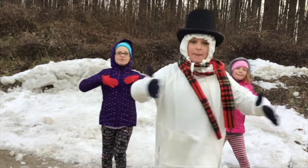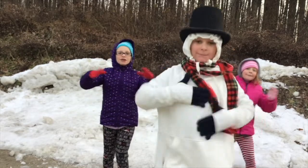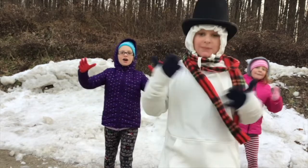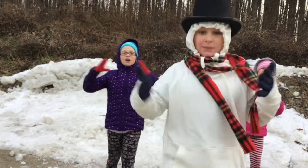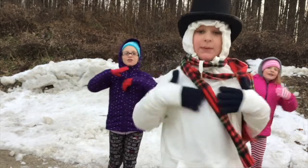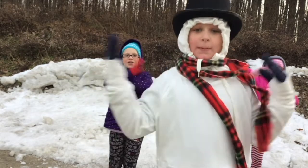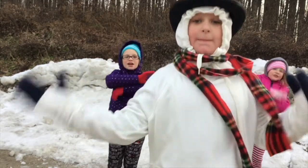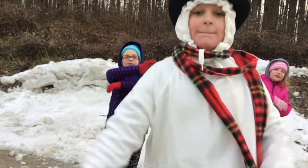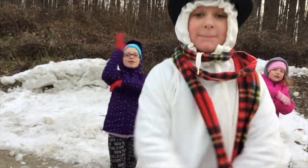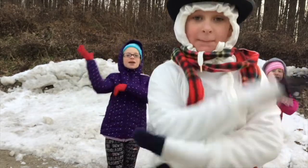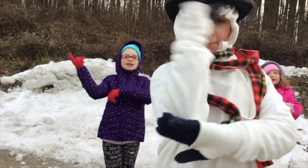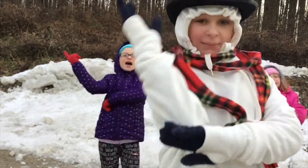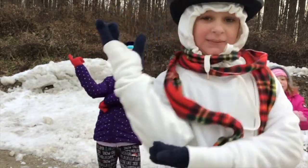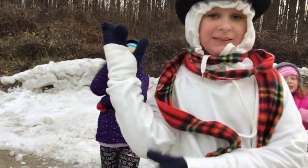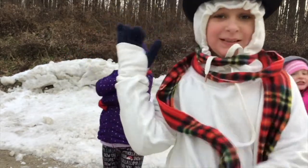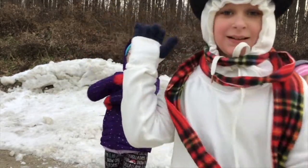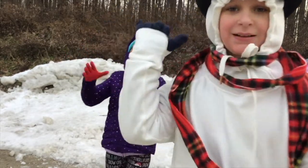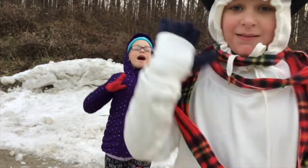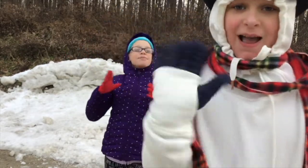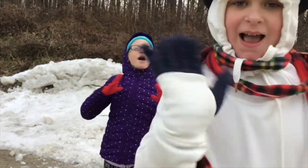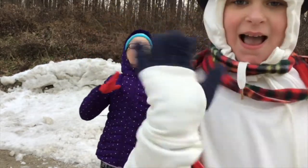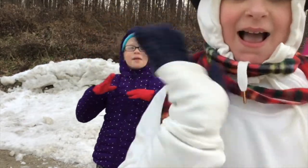merry christmas bye